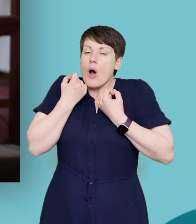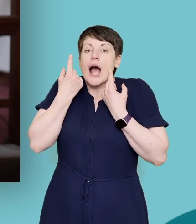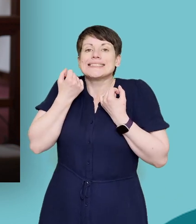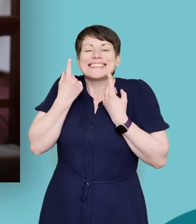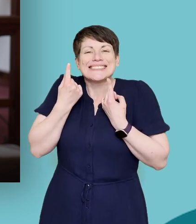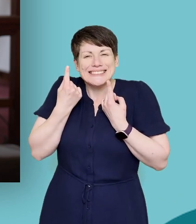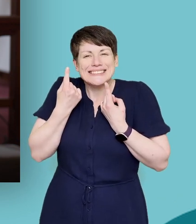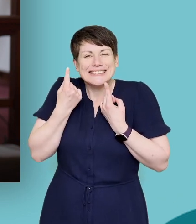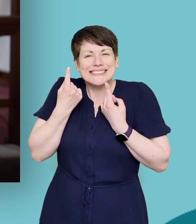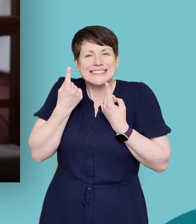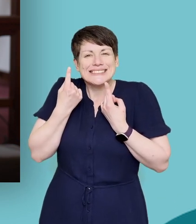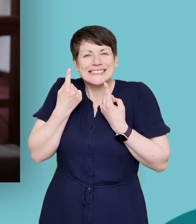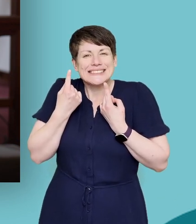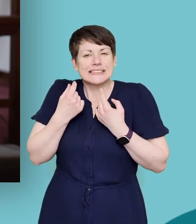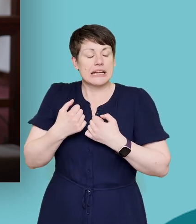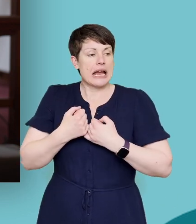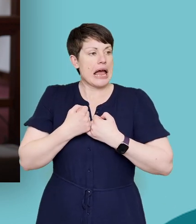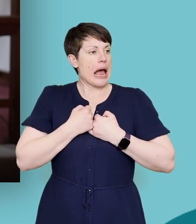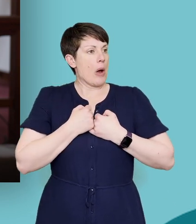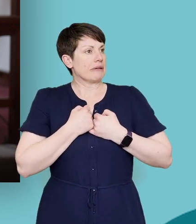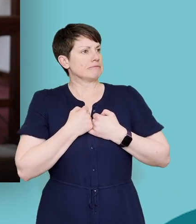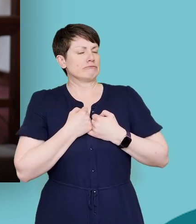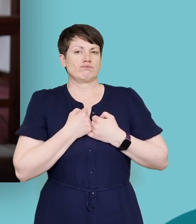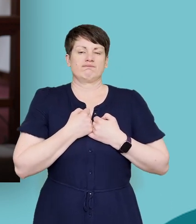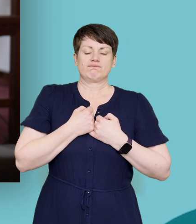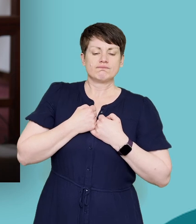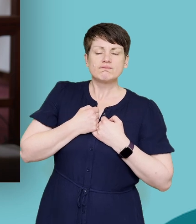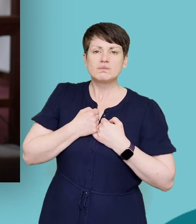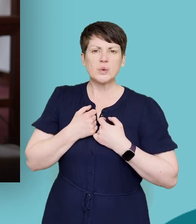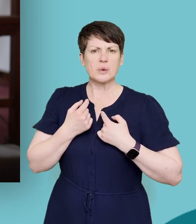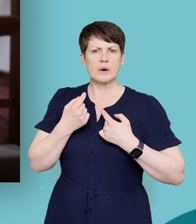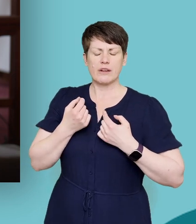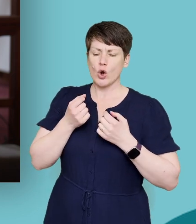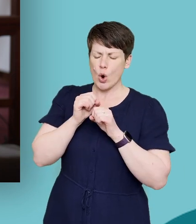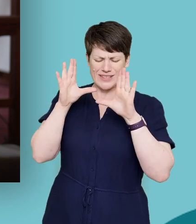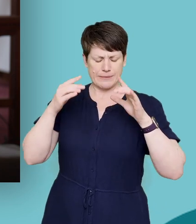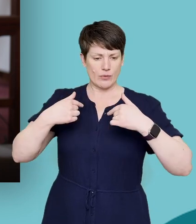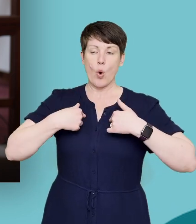We can be freed from the idea that somehow we're in charge of justice and